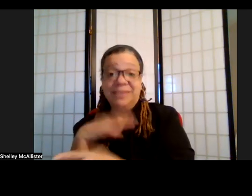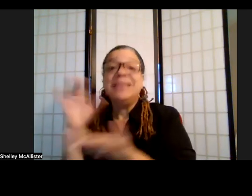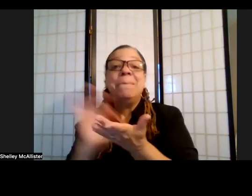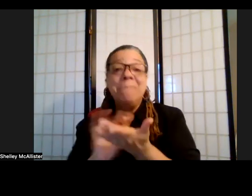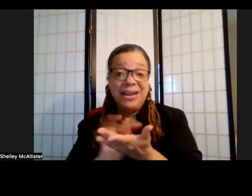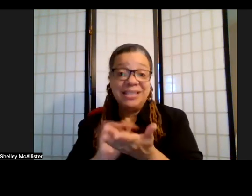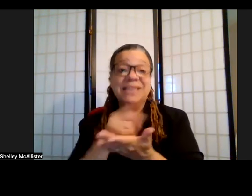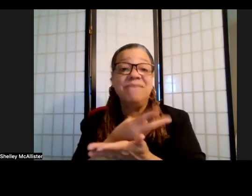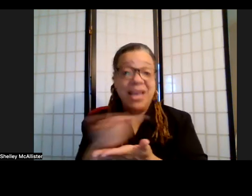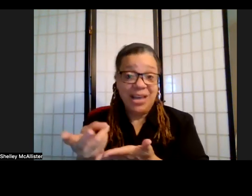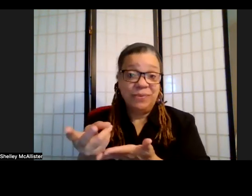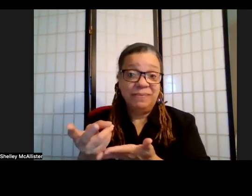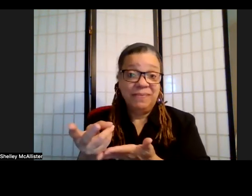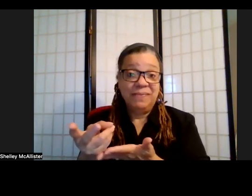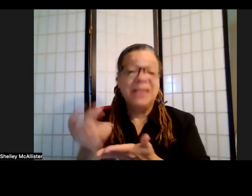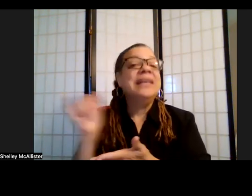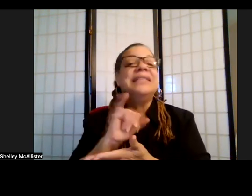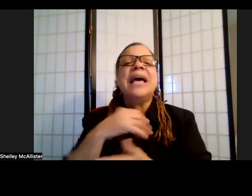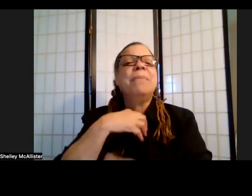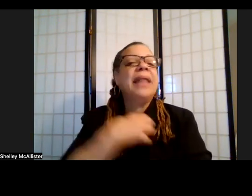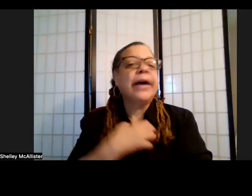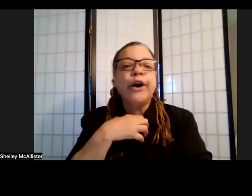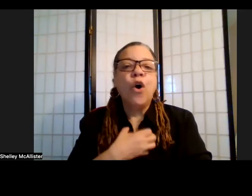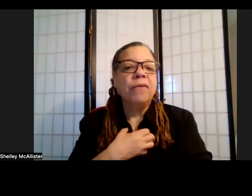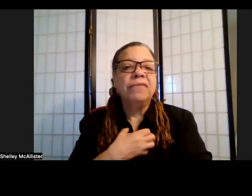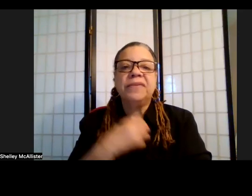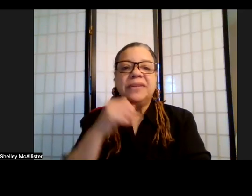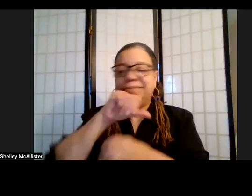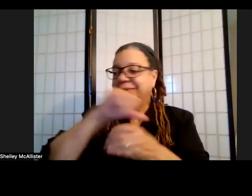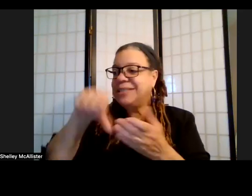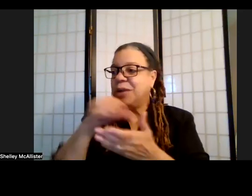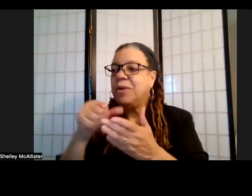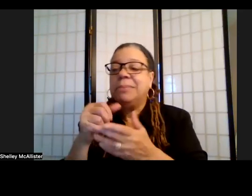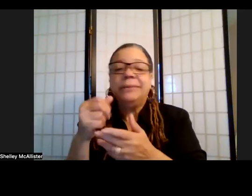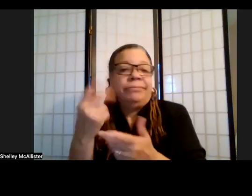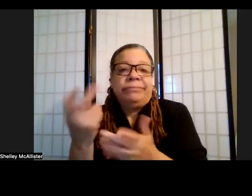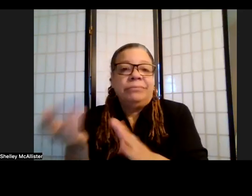The patient. Like cough syrup killing the poor and Lahore, what is the drug, and those creating and distributing it,